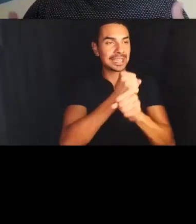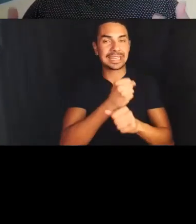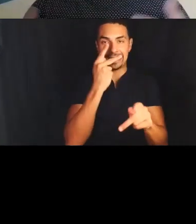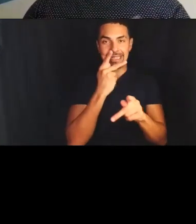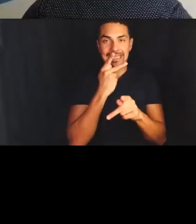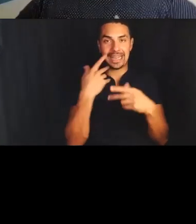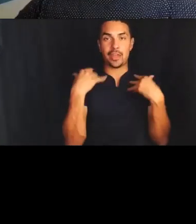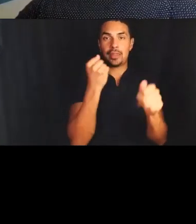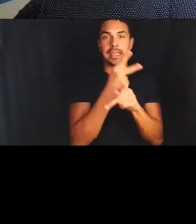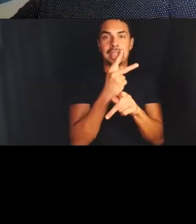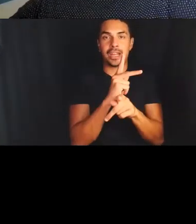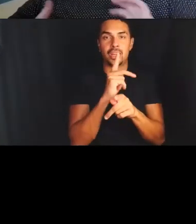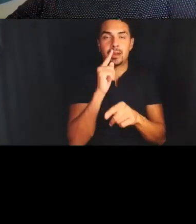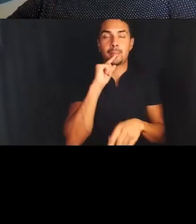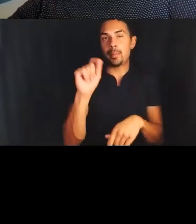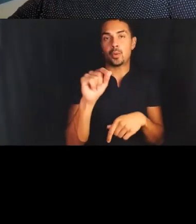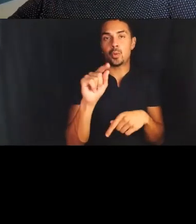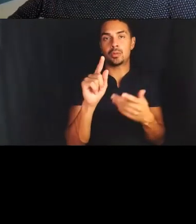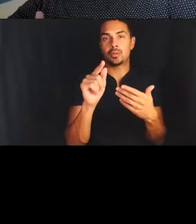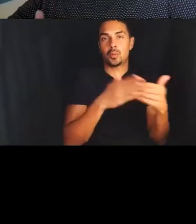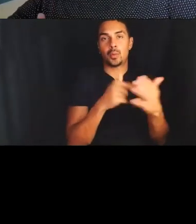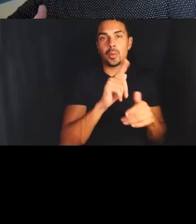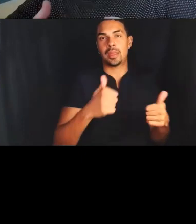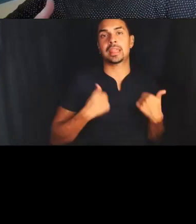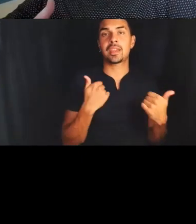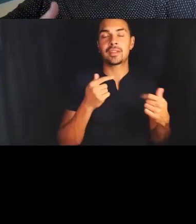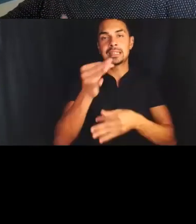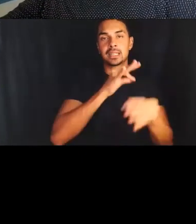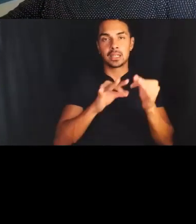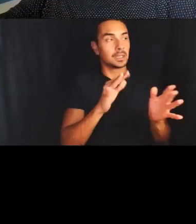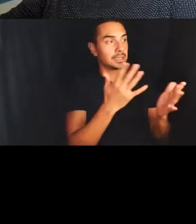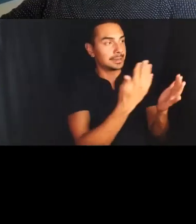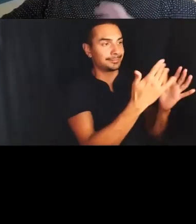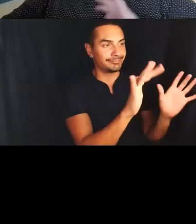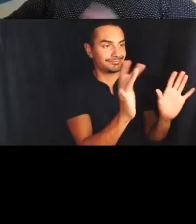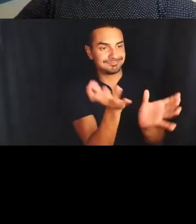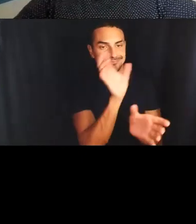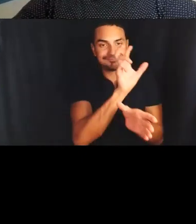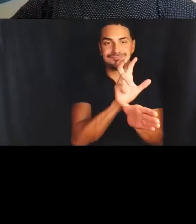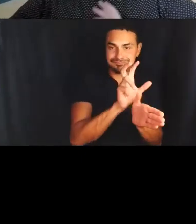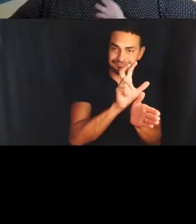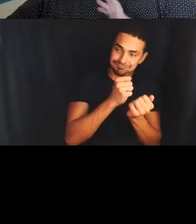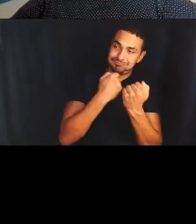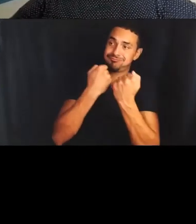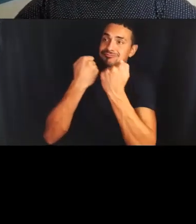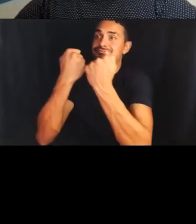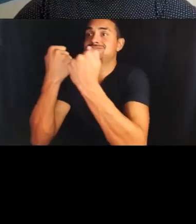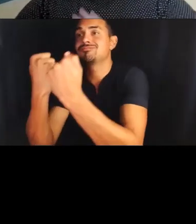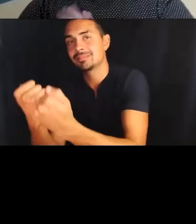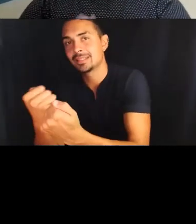and what a way to take care of each other and say, "We're gonna all get this done, let's go."